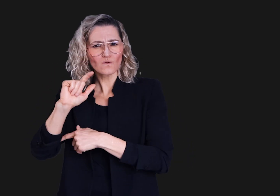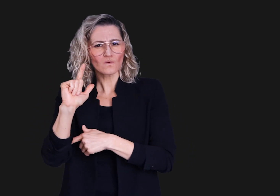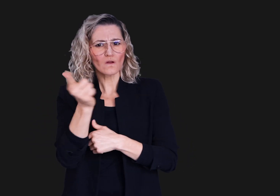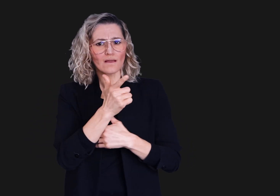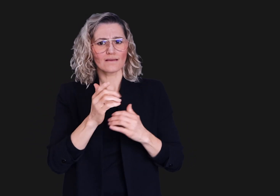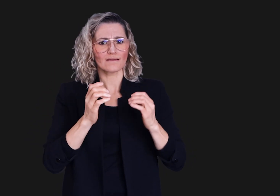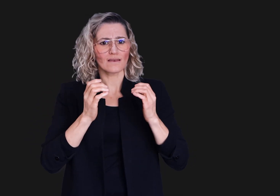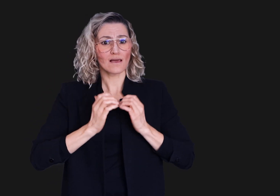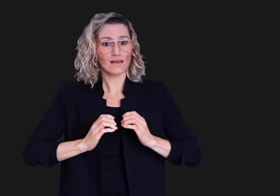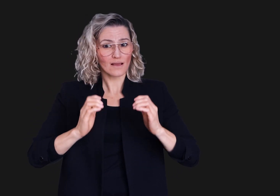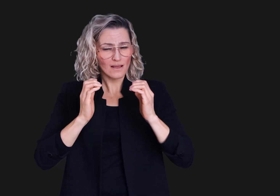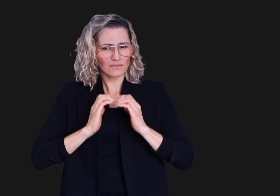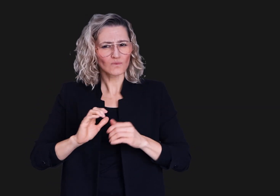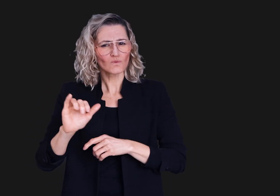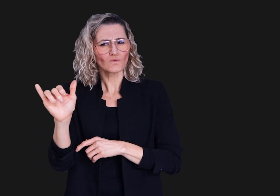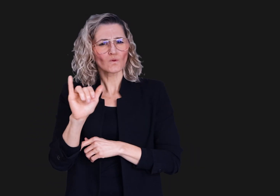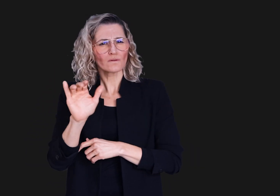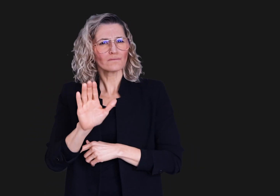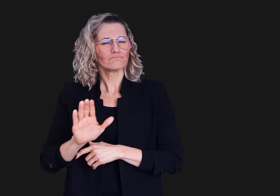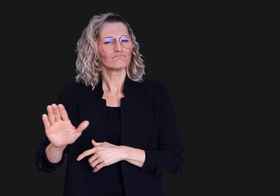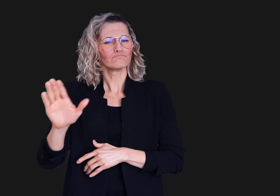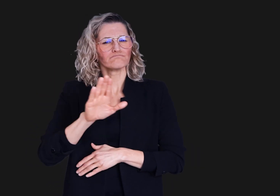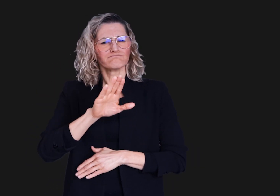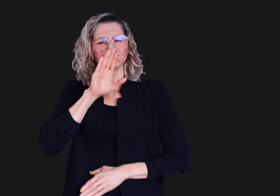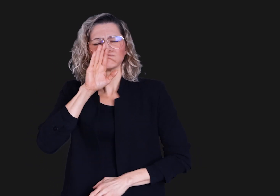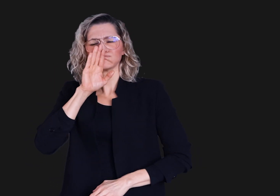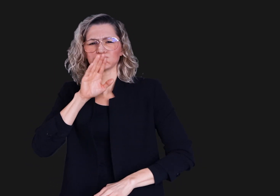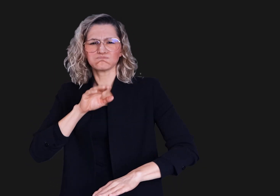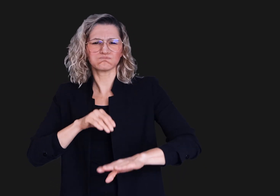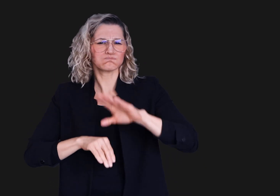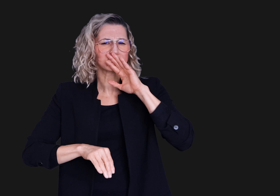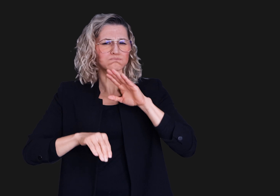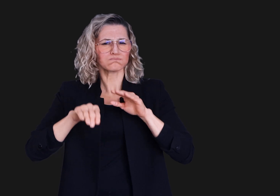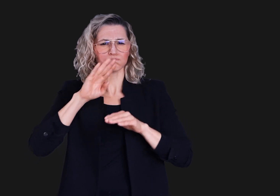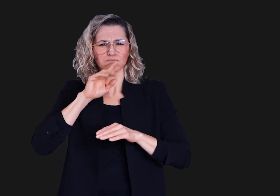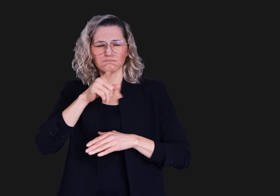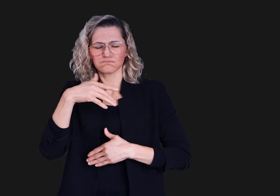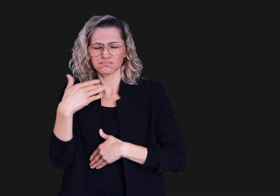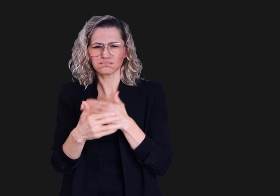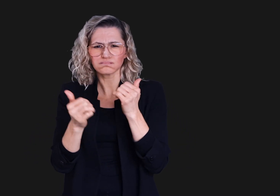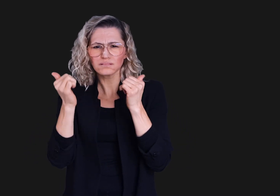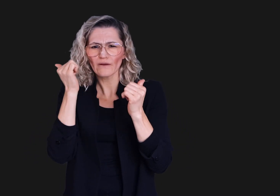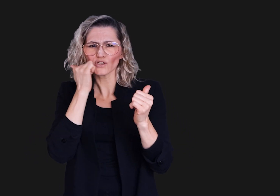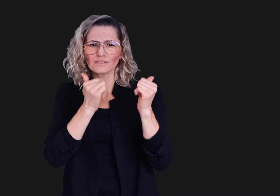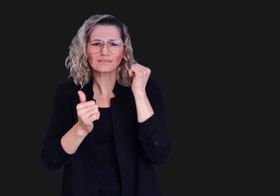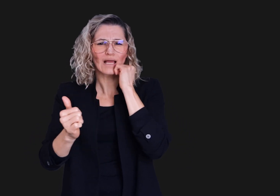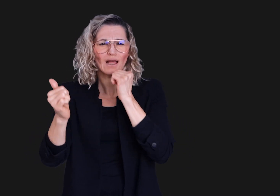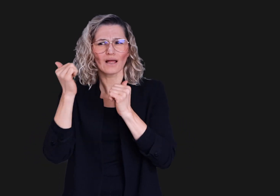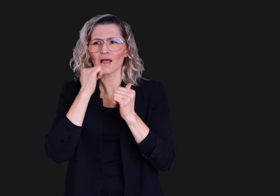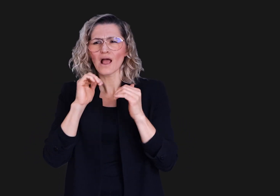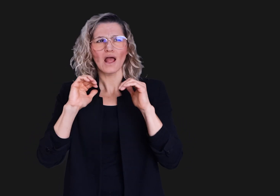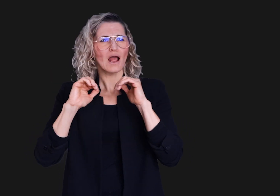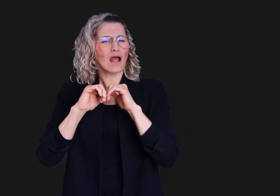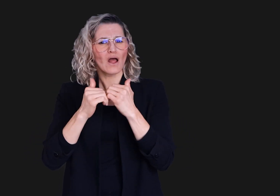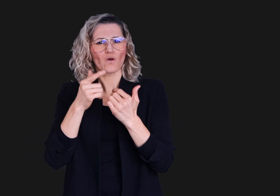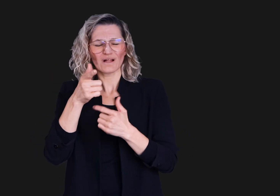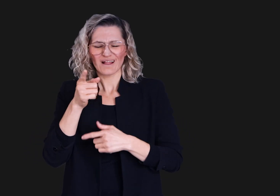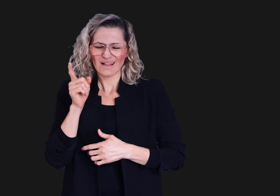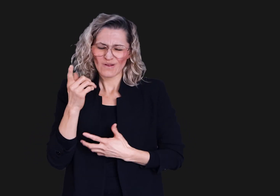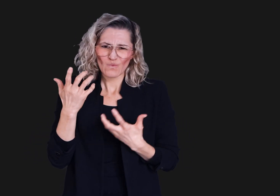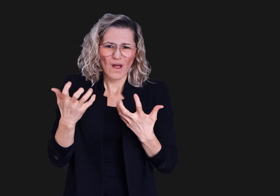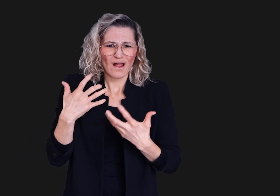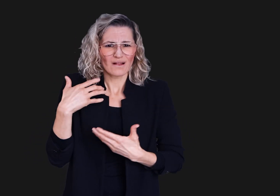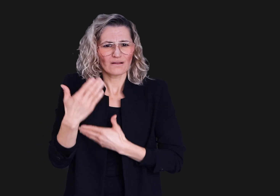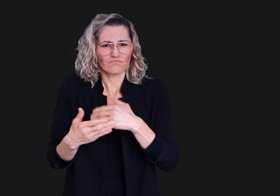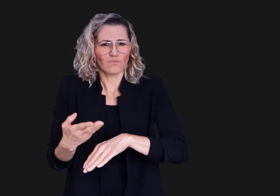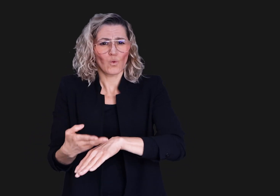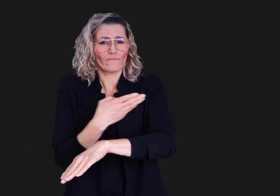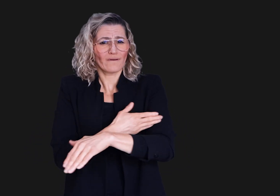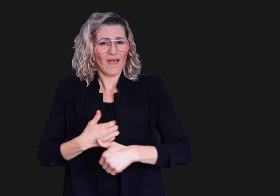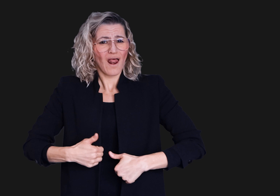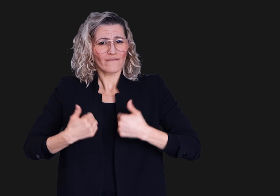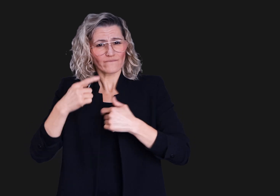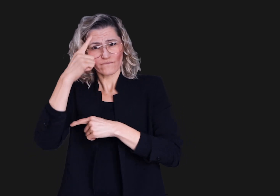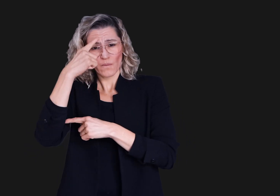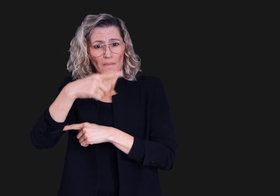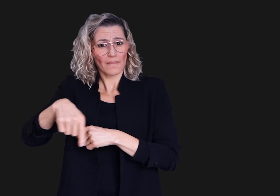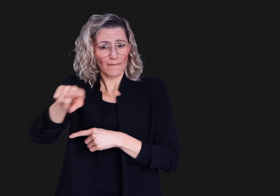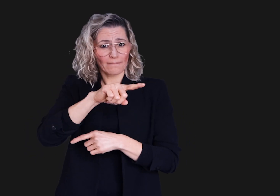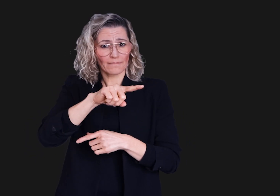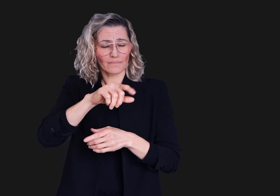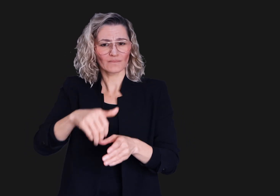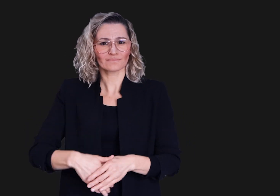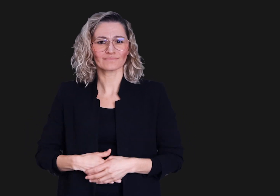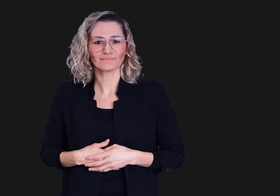(and) the hardships they face daily to be able to improve life for them.” – Online survey participant